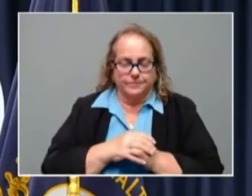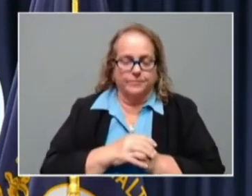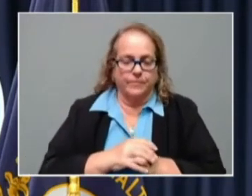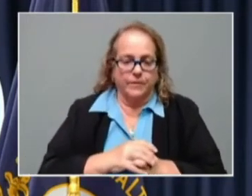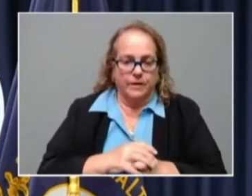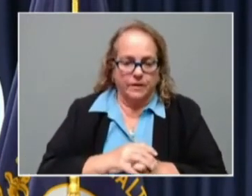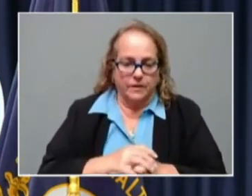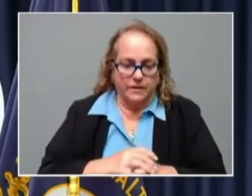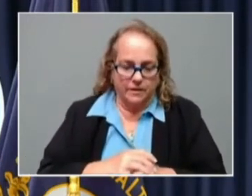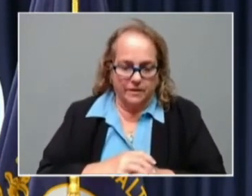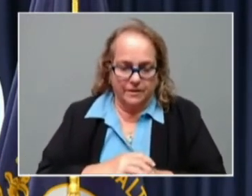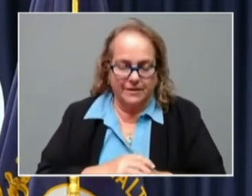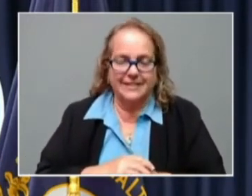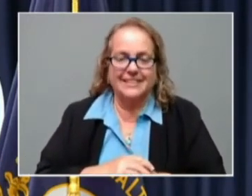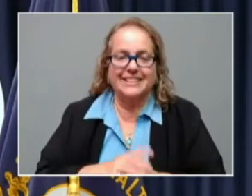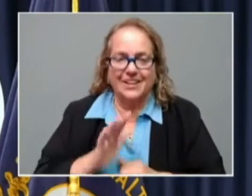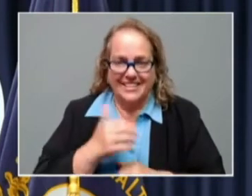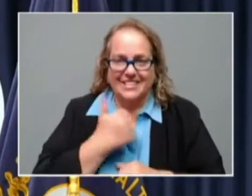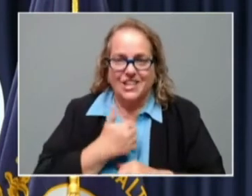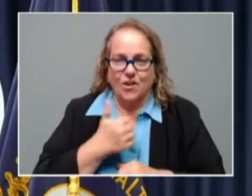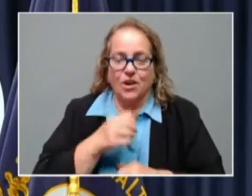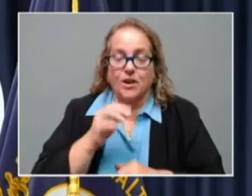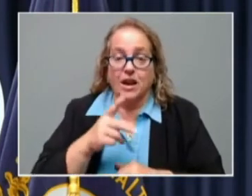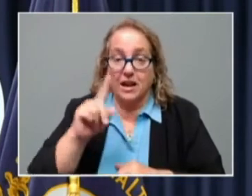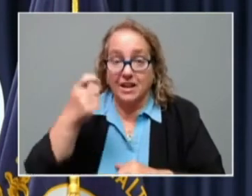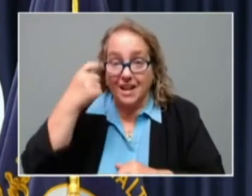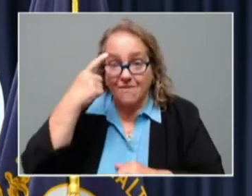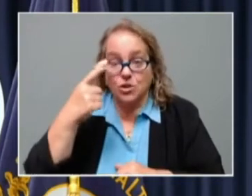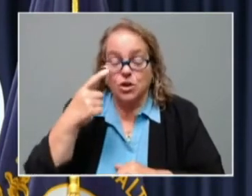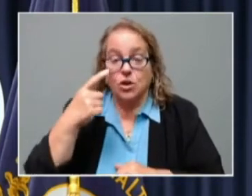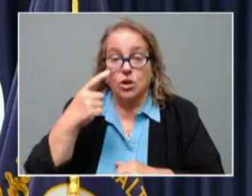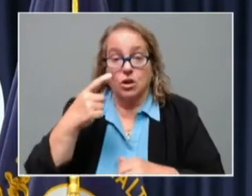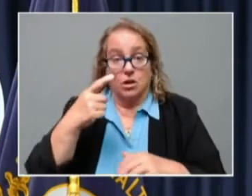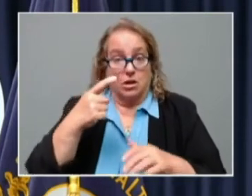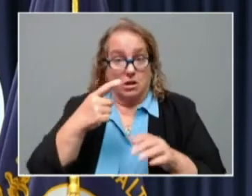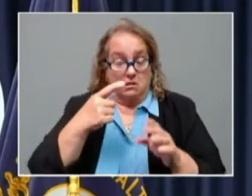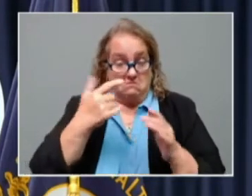sorry governor. Based on the current trends knowing that things could change